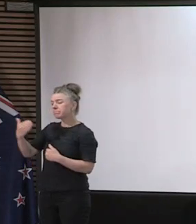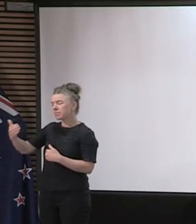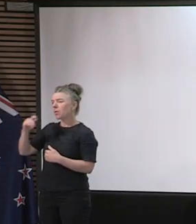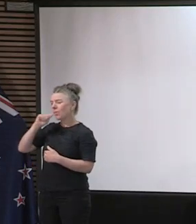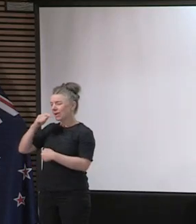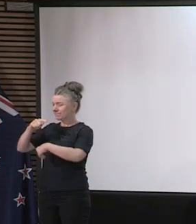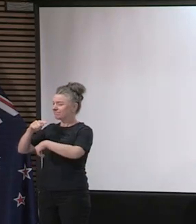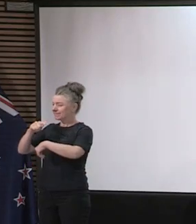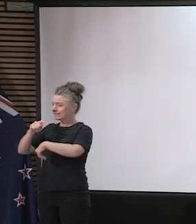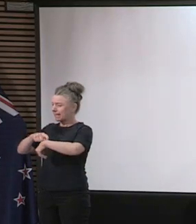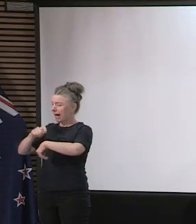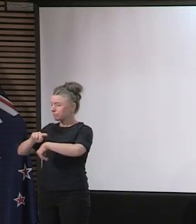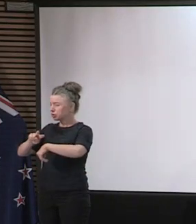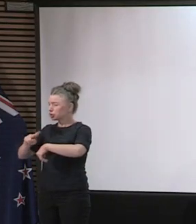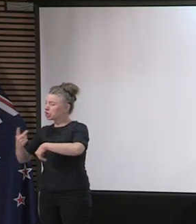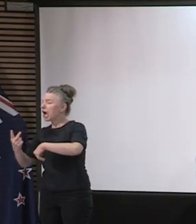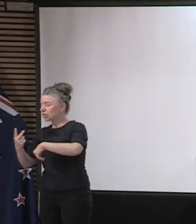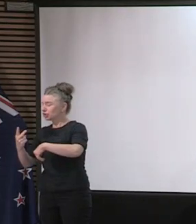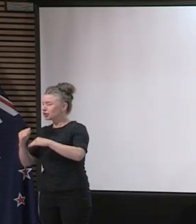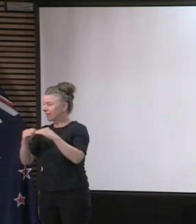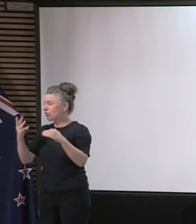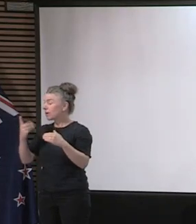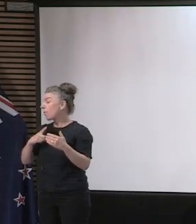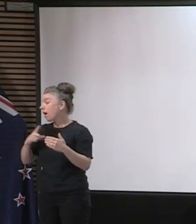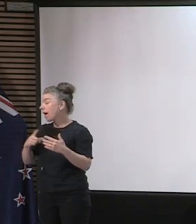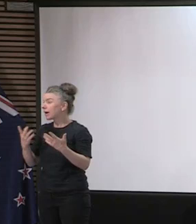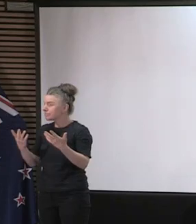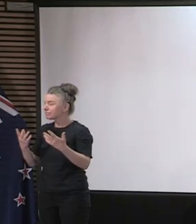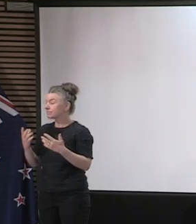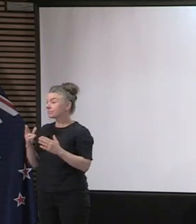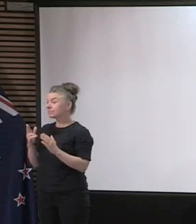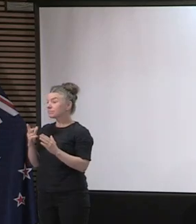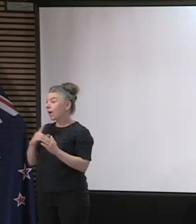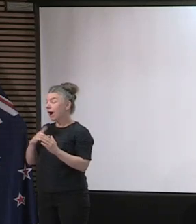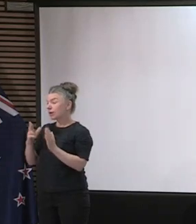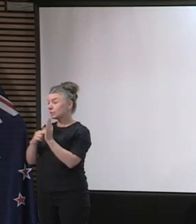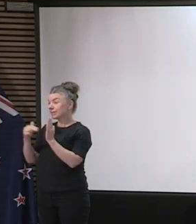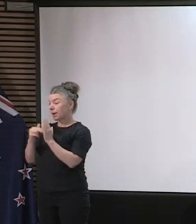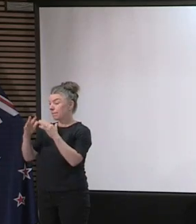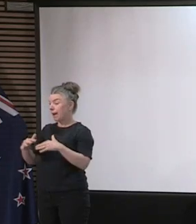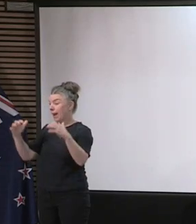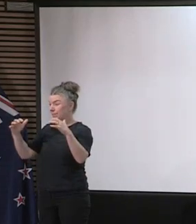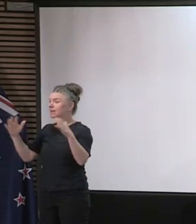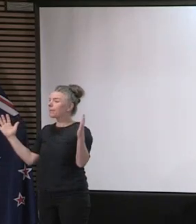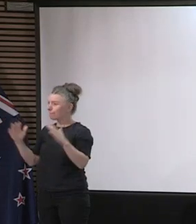I expect we will move - change up the